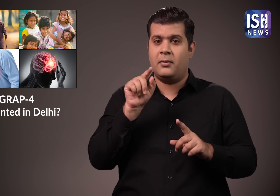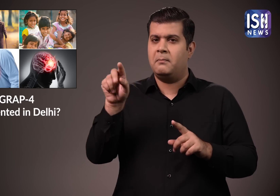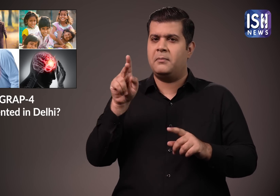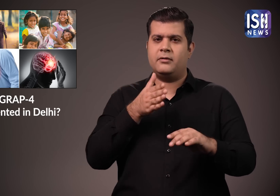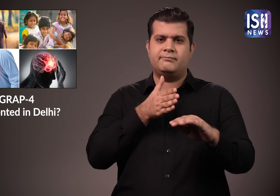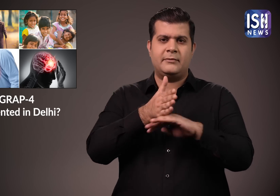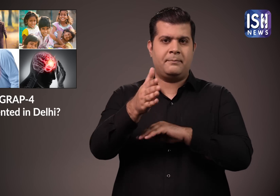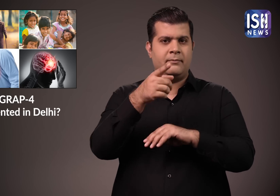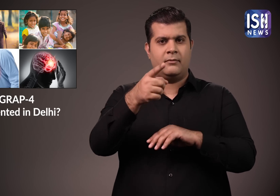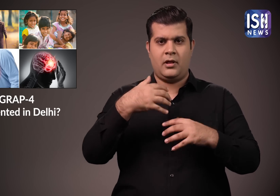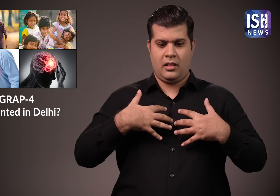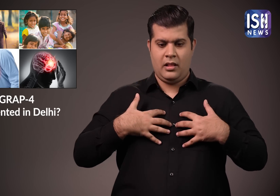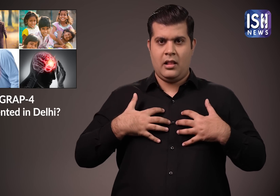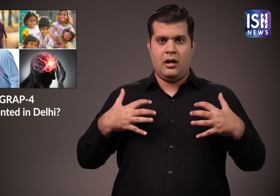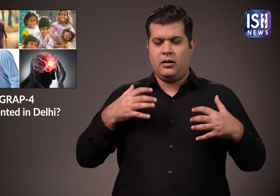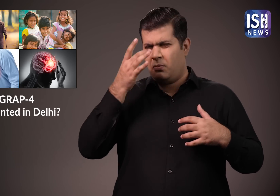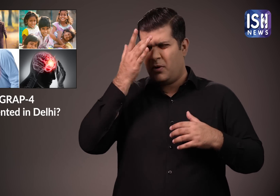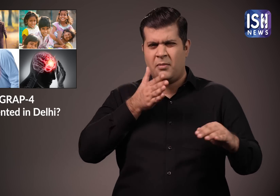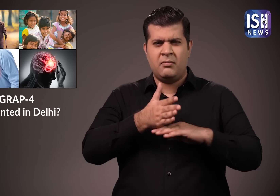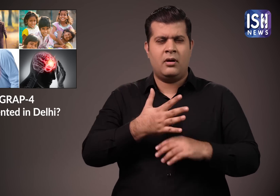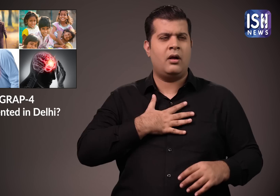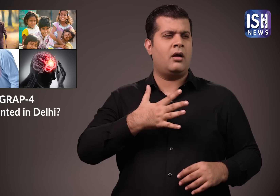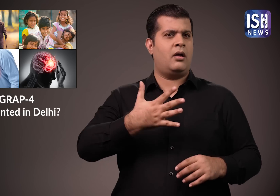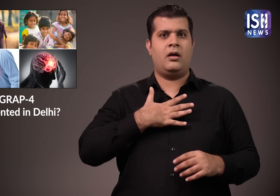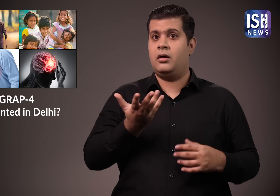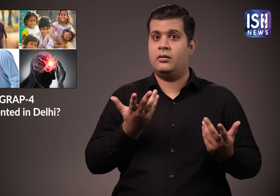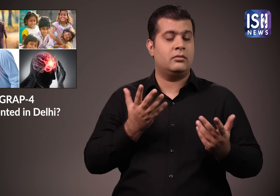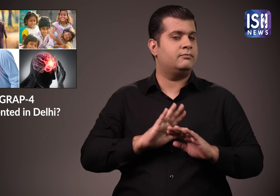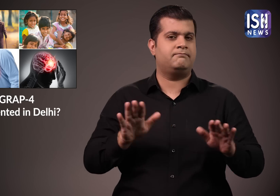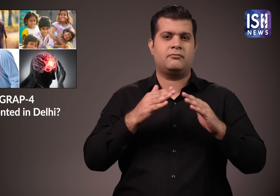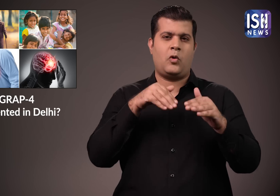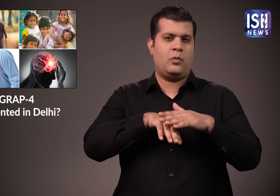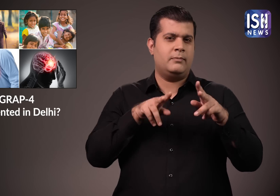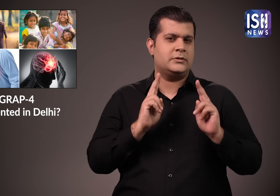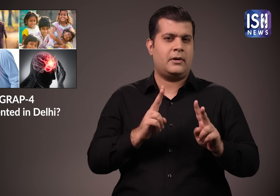such people's lungs could get affected. Thus they are advised to stay indoors.